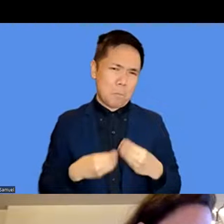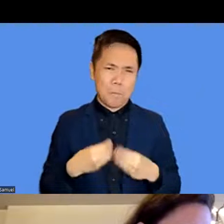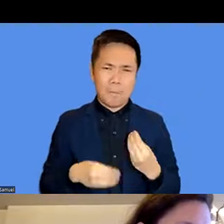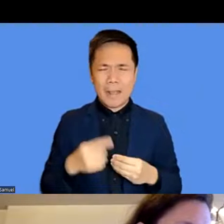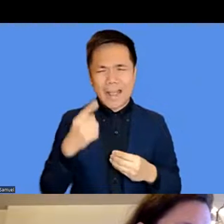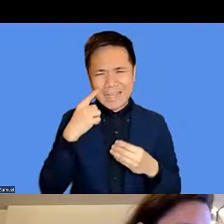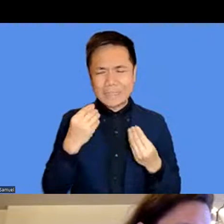how to identify OPDs.